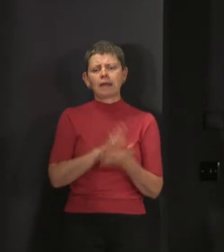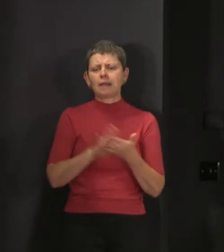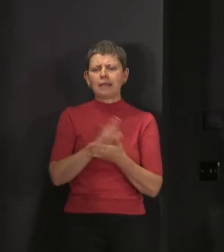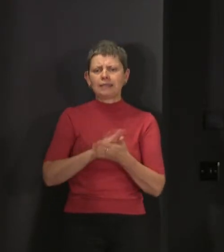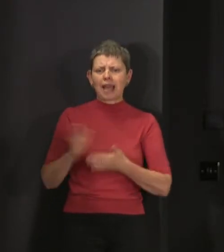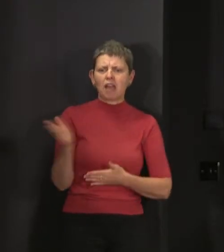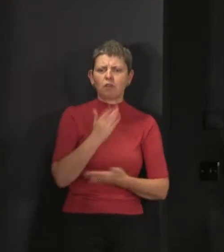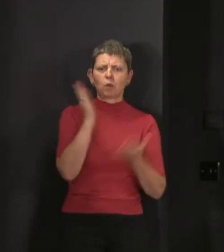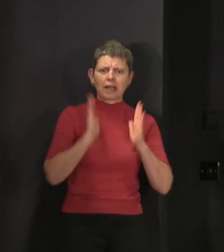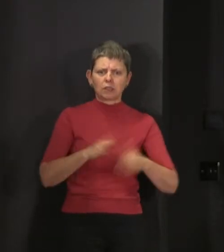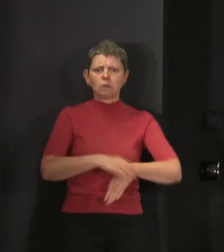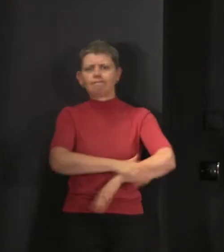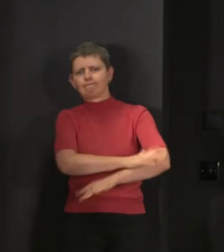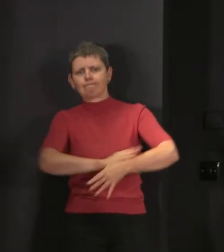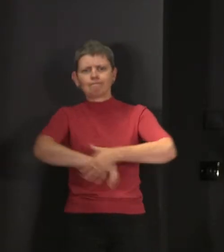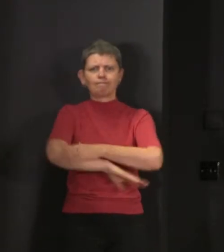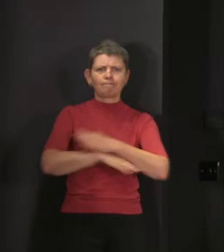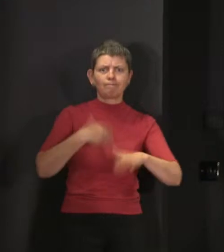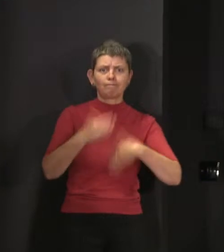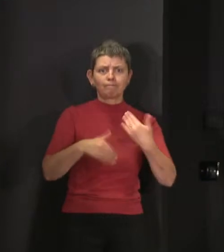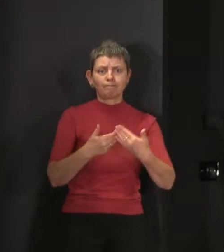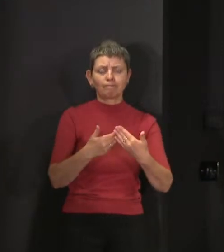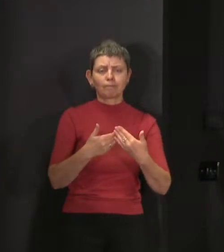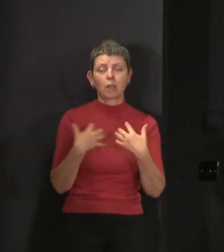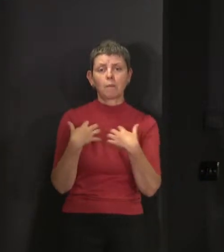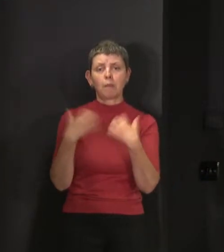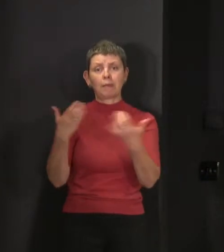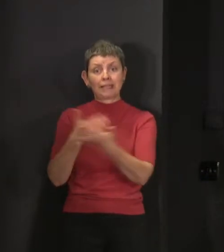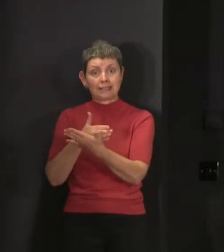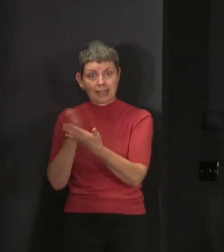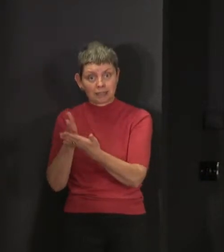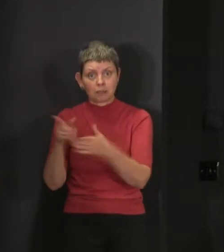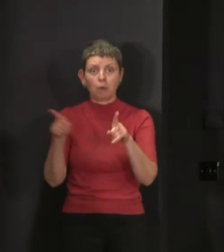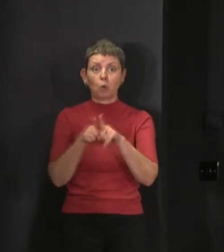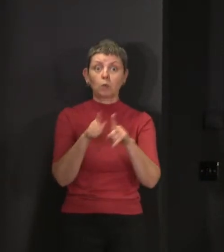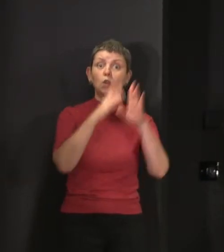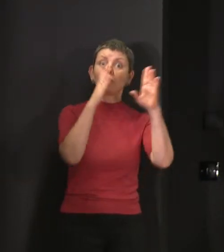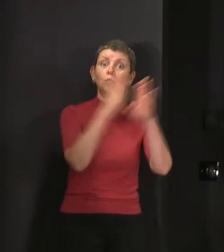the mark. Yes, some public sector employers but also private-sector employers and I think